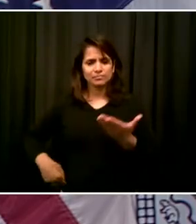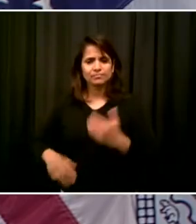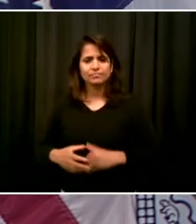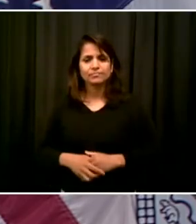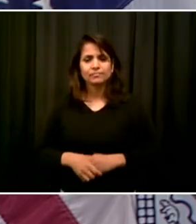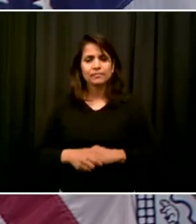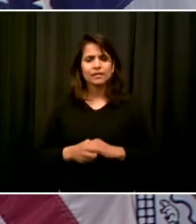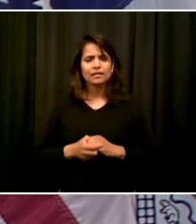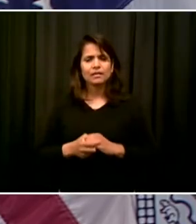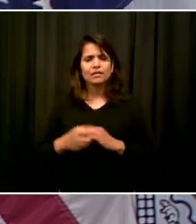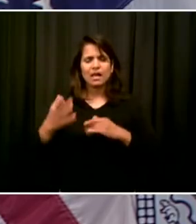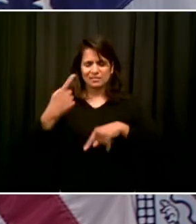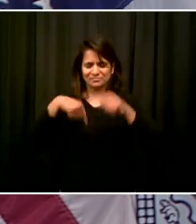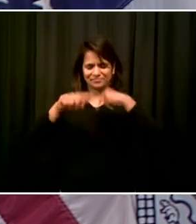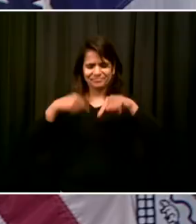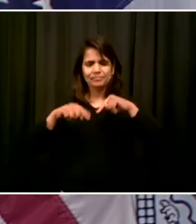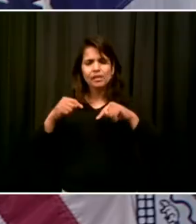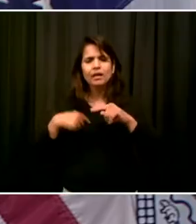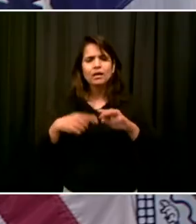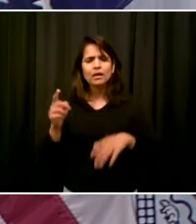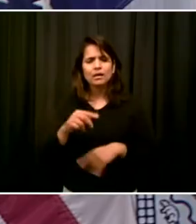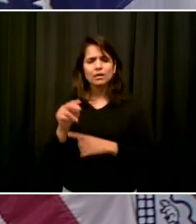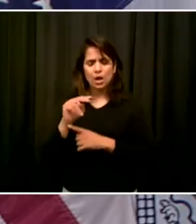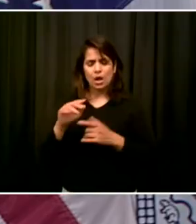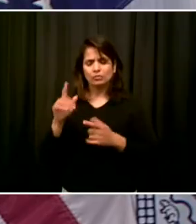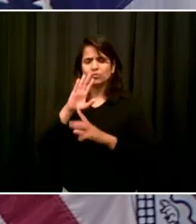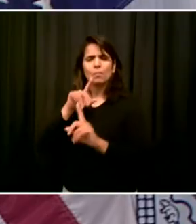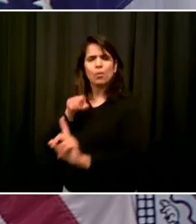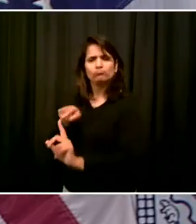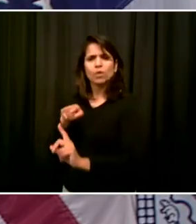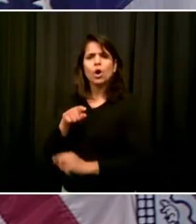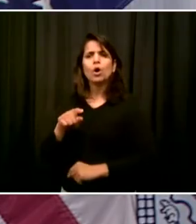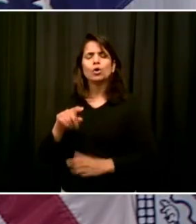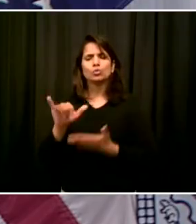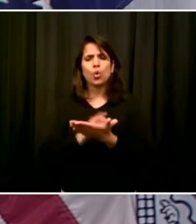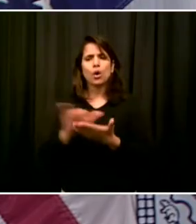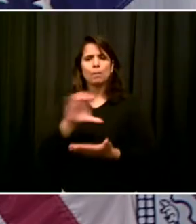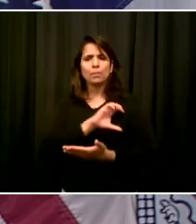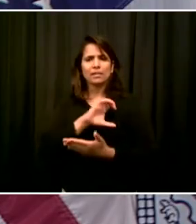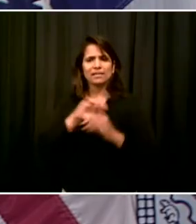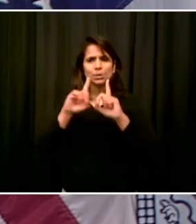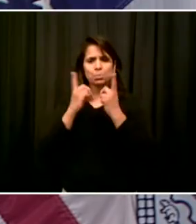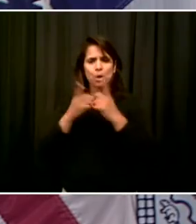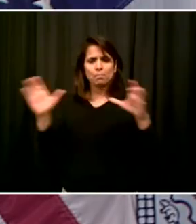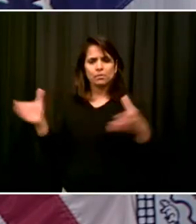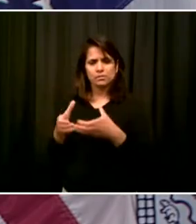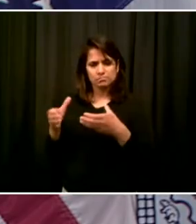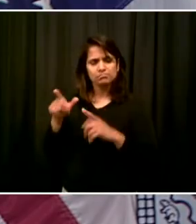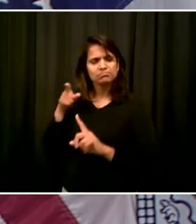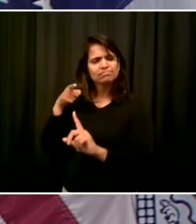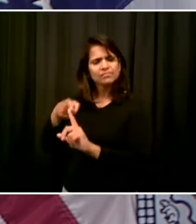GOOD AFTERNOON MR. MAYOR. I JUST WANT TO LOOP BACK TO